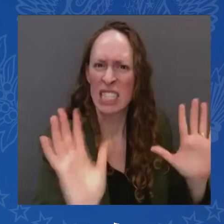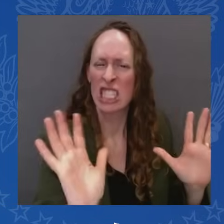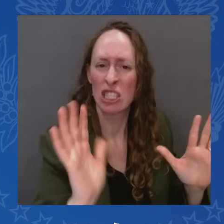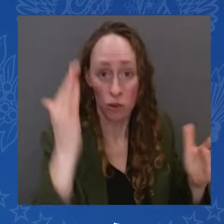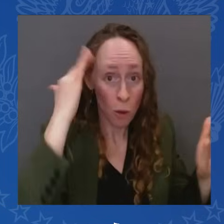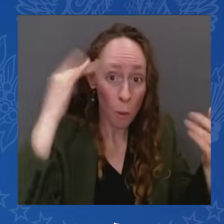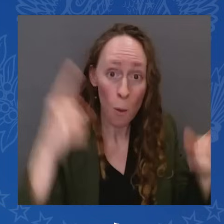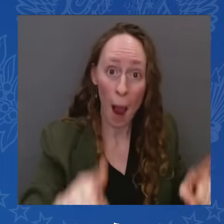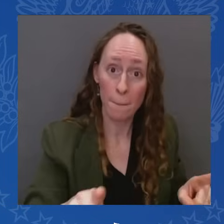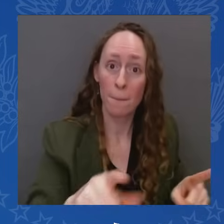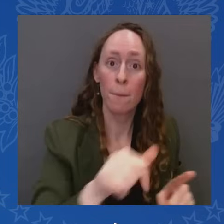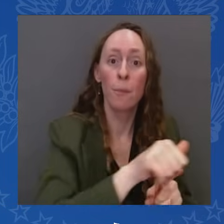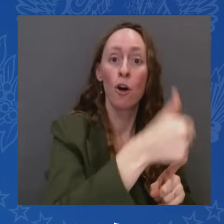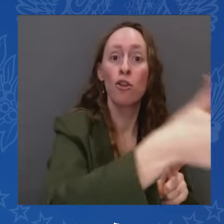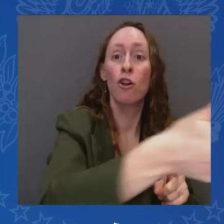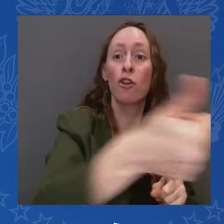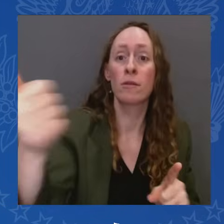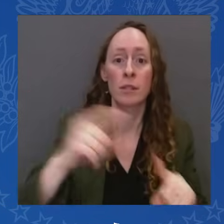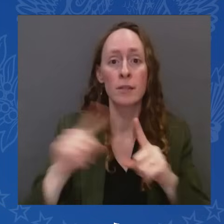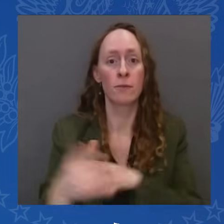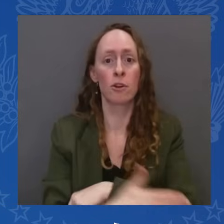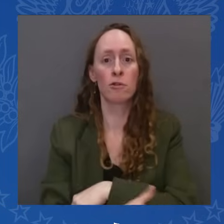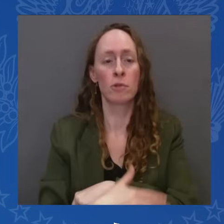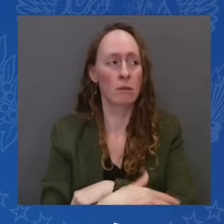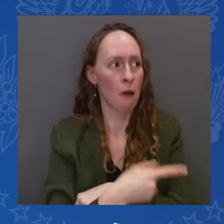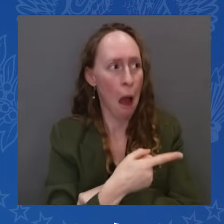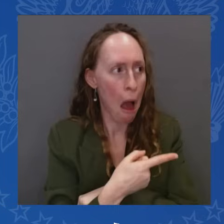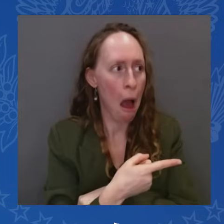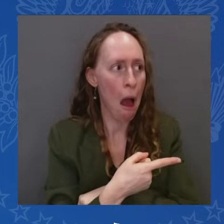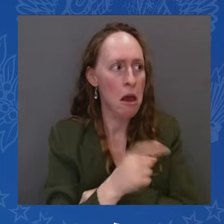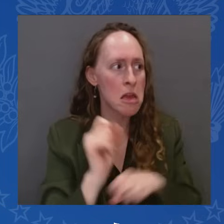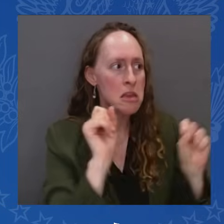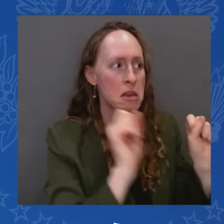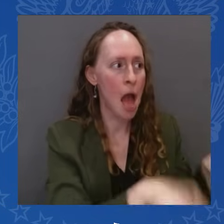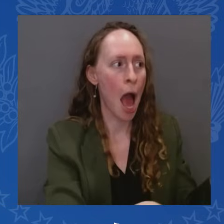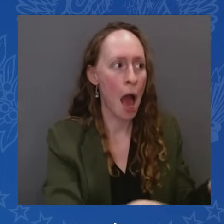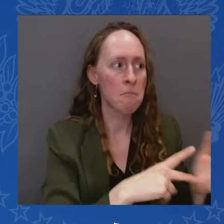Mr. President, I will not walk away from Ukraine and neither will the American people.